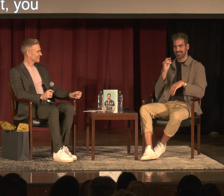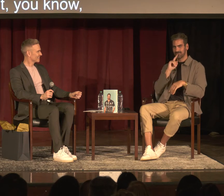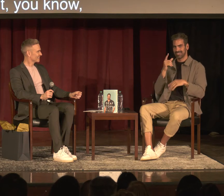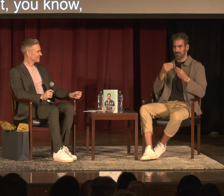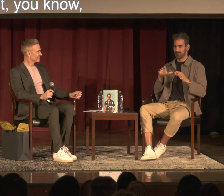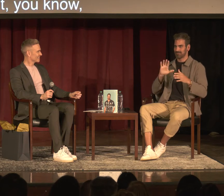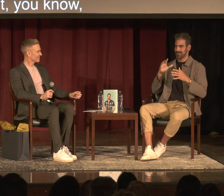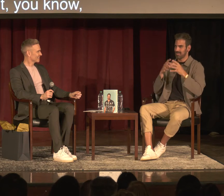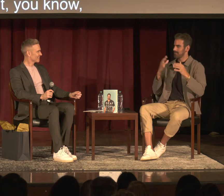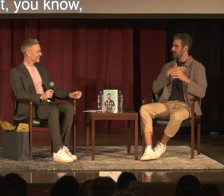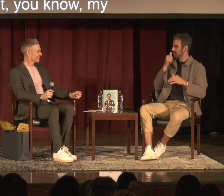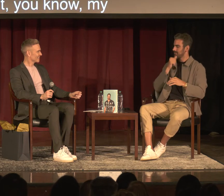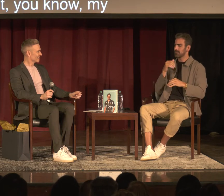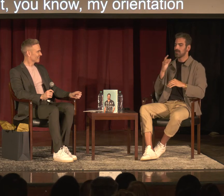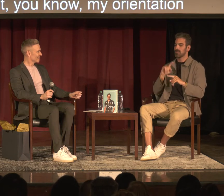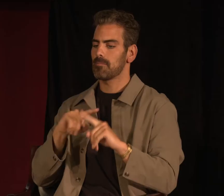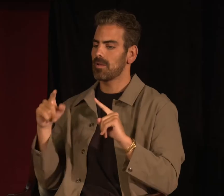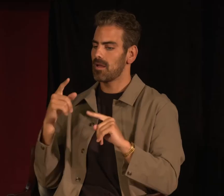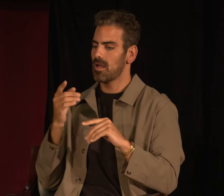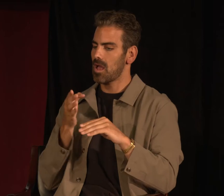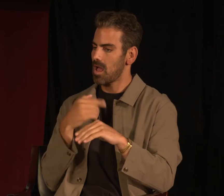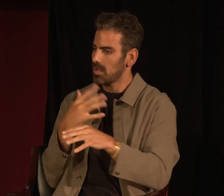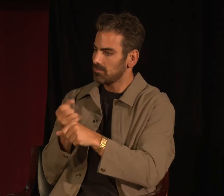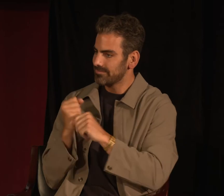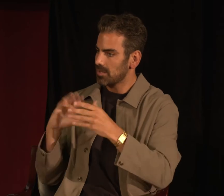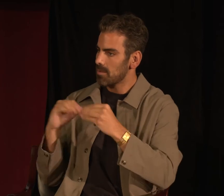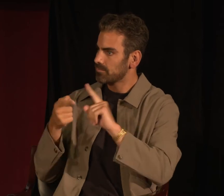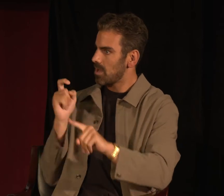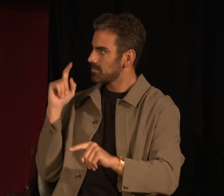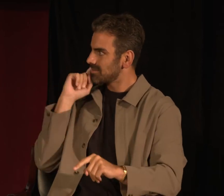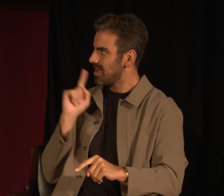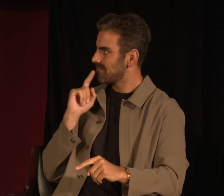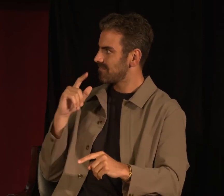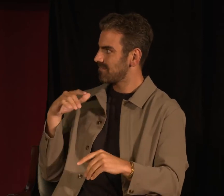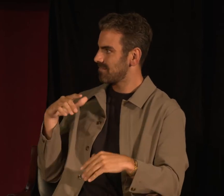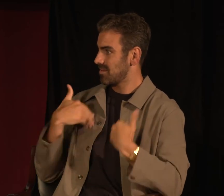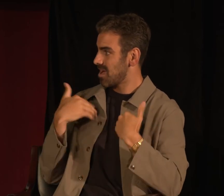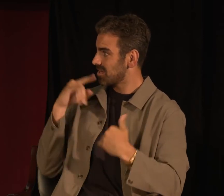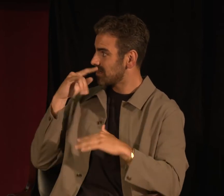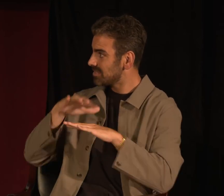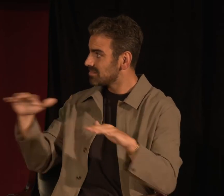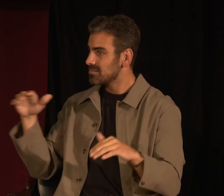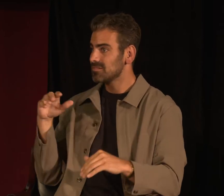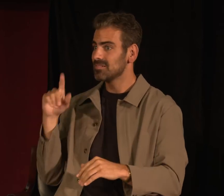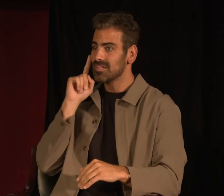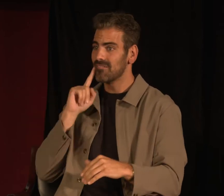my orientation is something that really is a part of me. Of course that meant losing a lot of my privacy, but a lot of the comments that I was getting from young